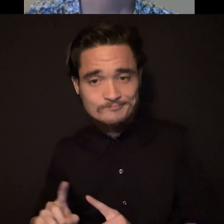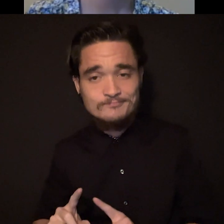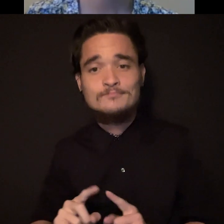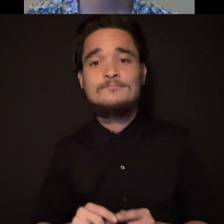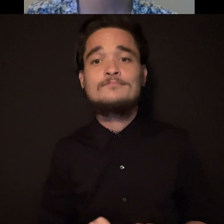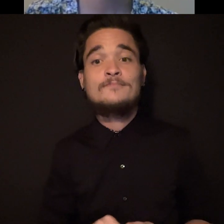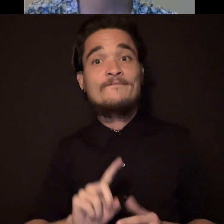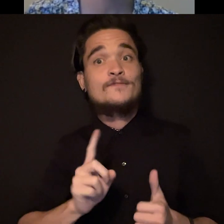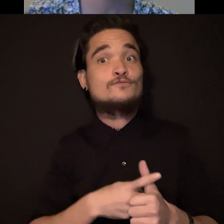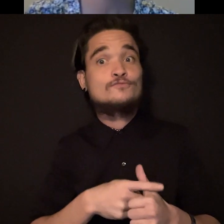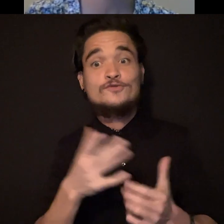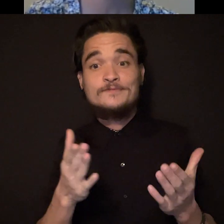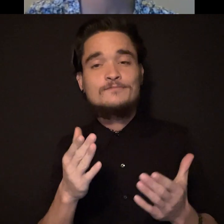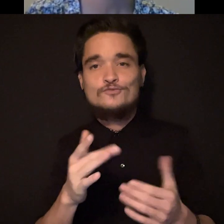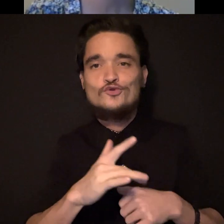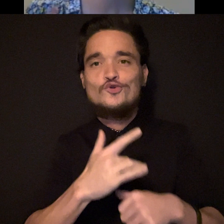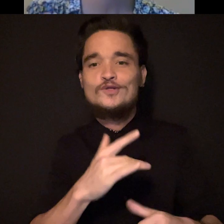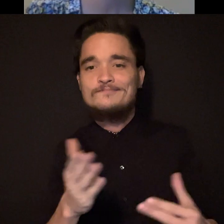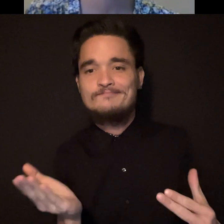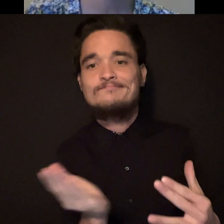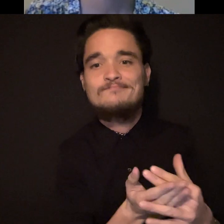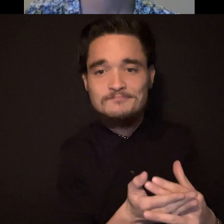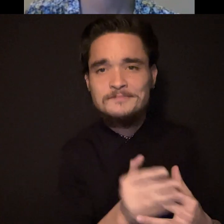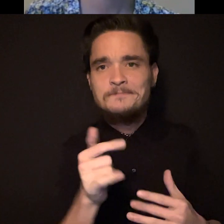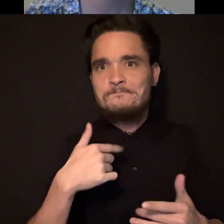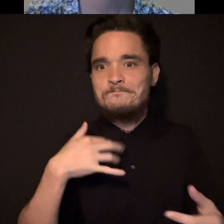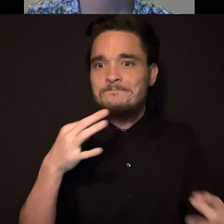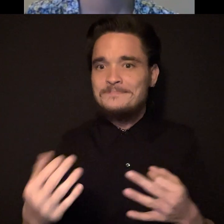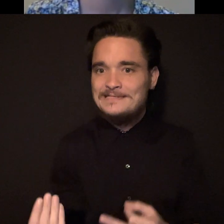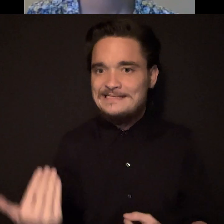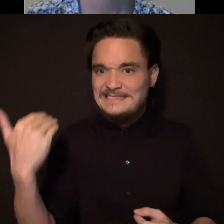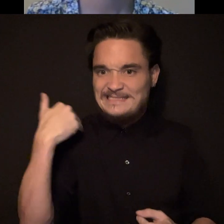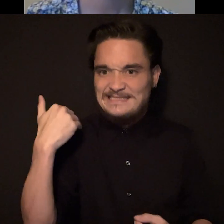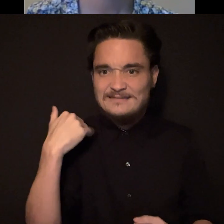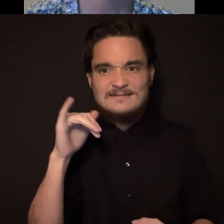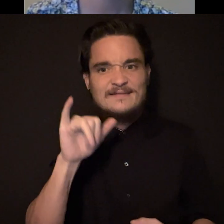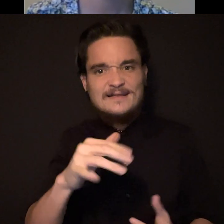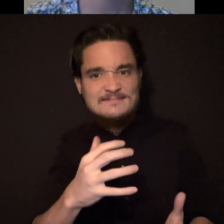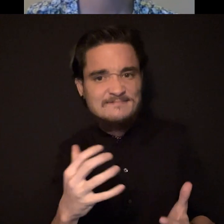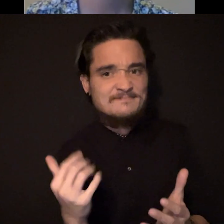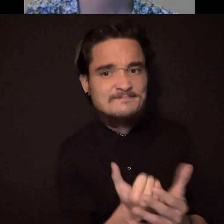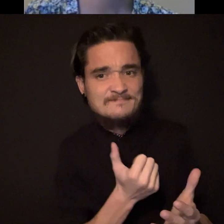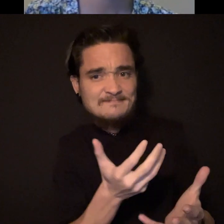The first is early intervention, those services, again, for children who are served